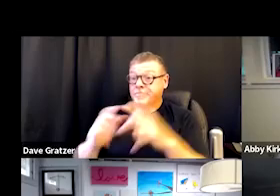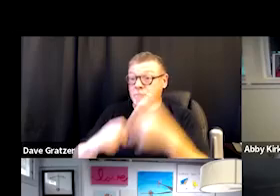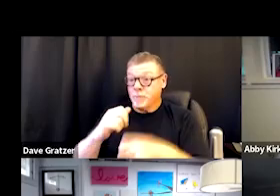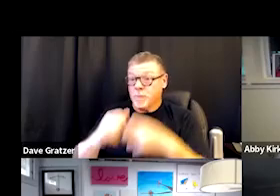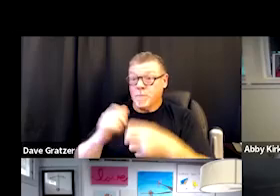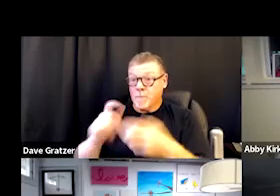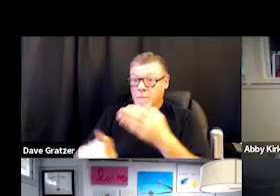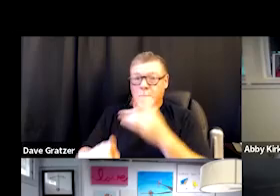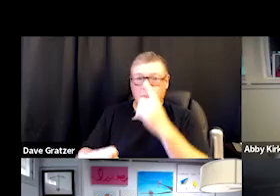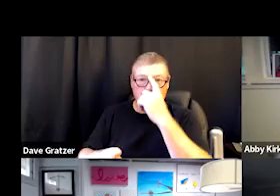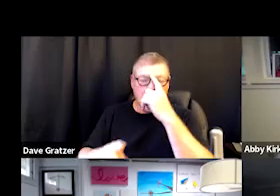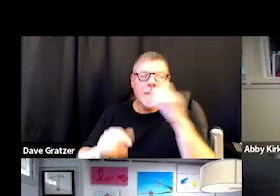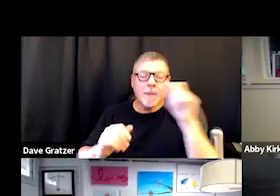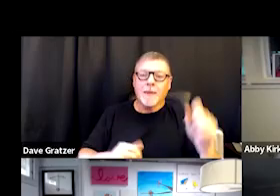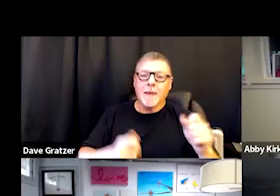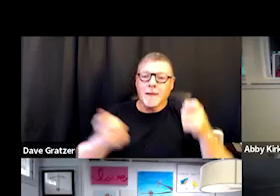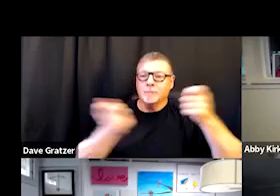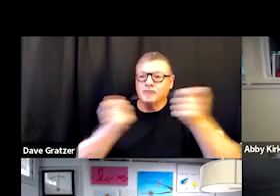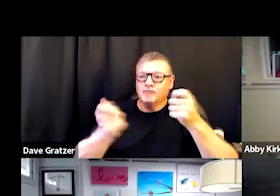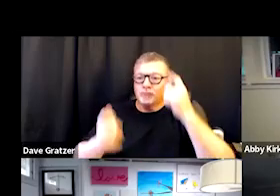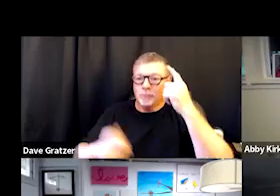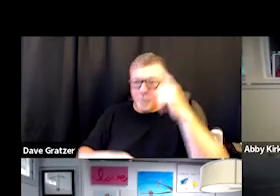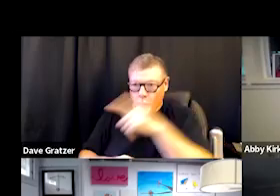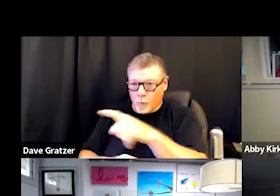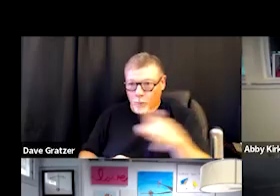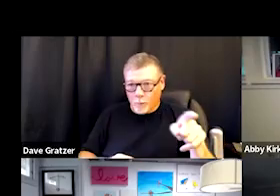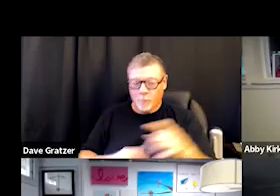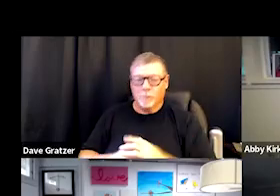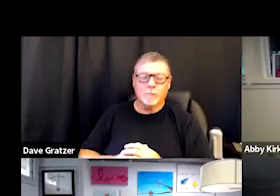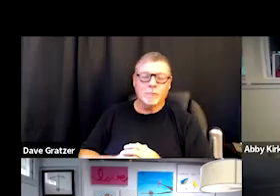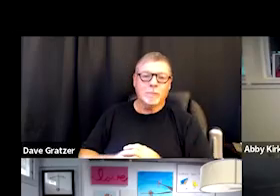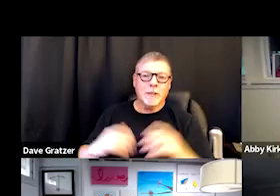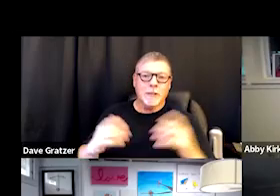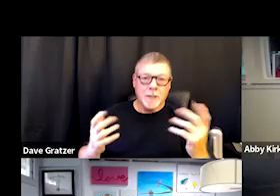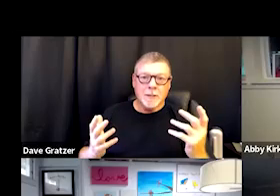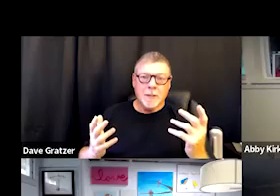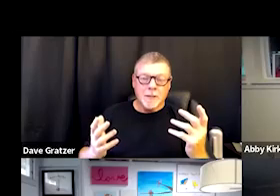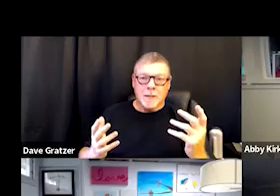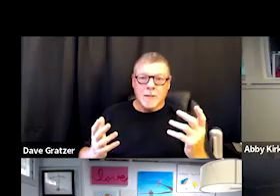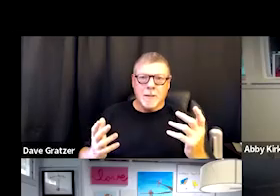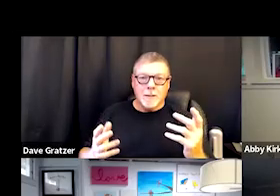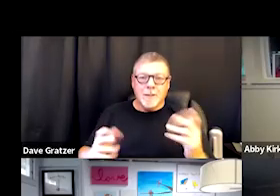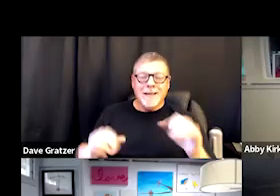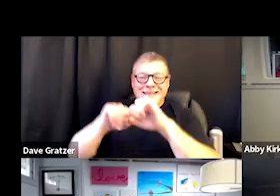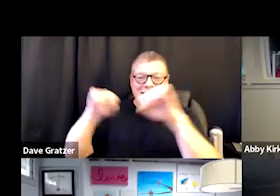they can run interference for you. So again, we'll share the link